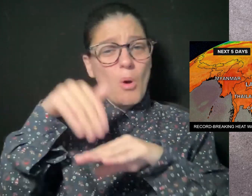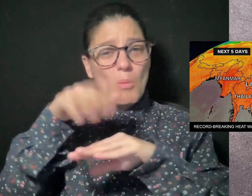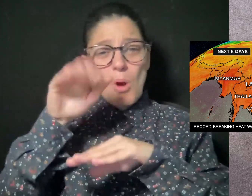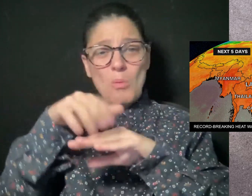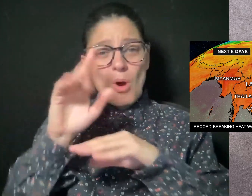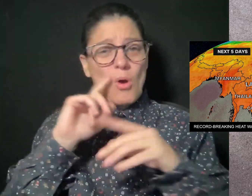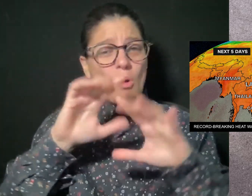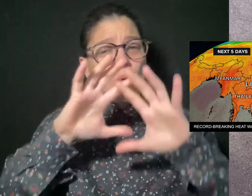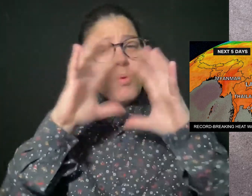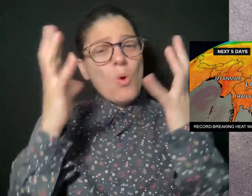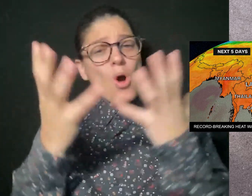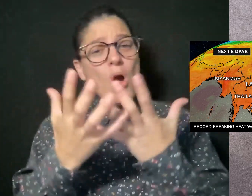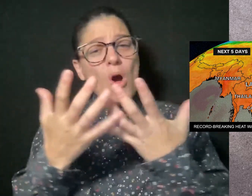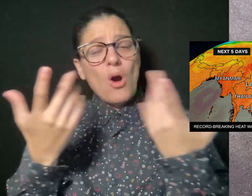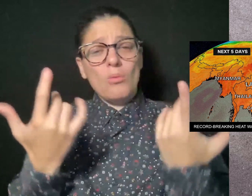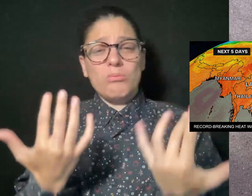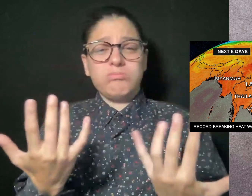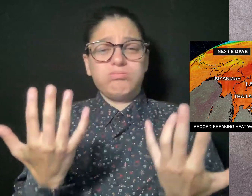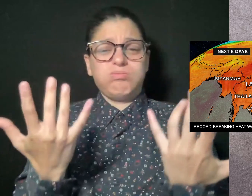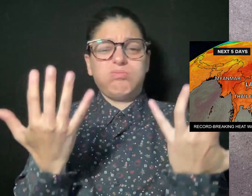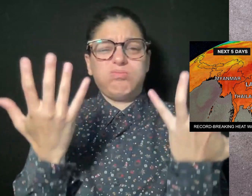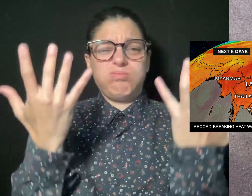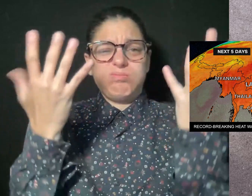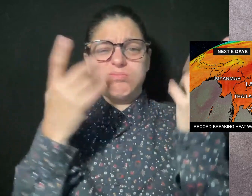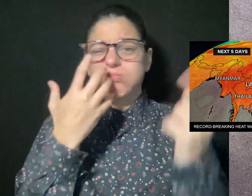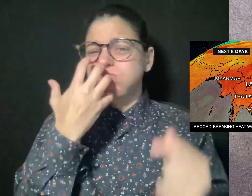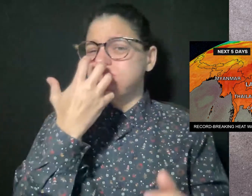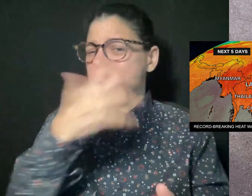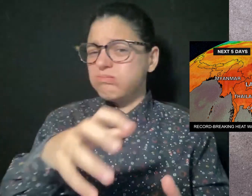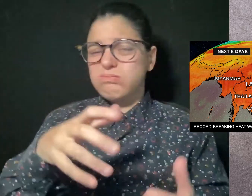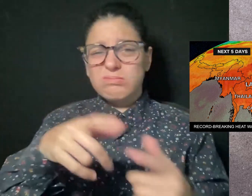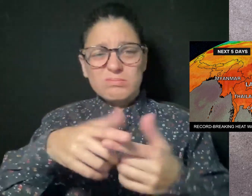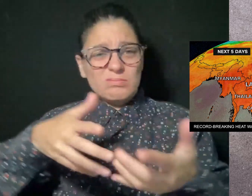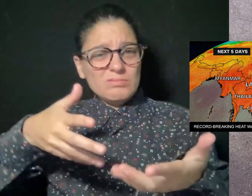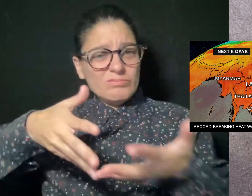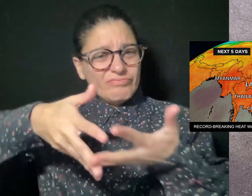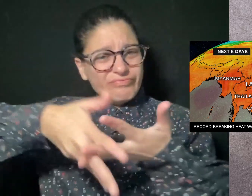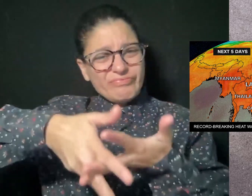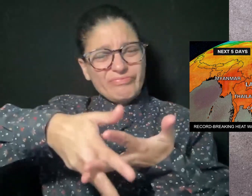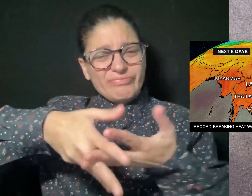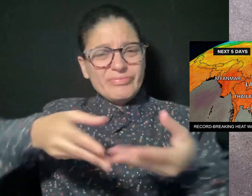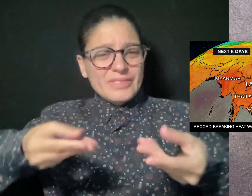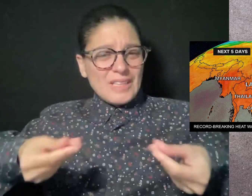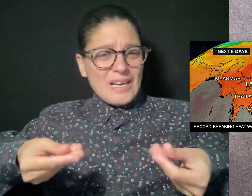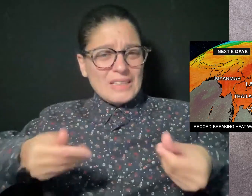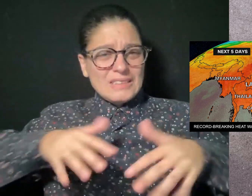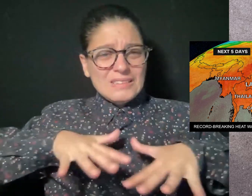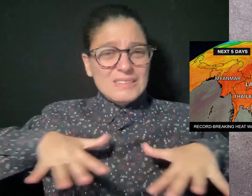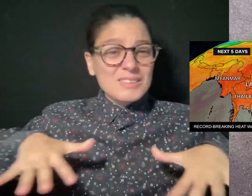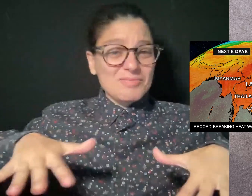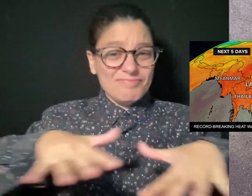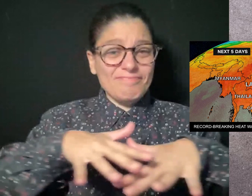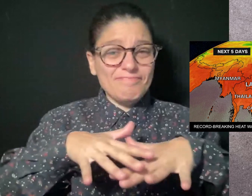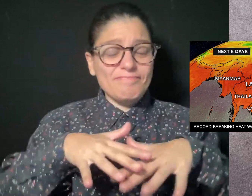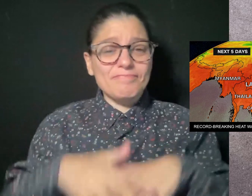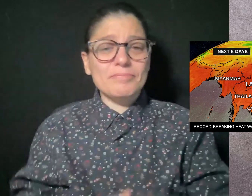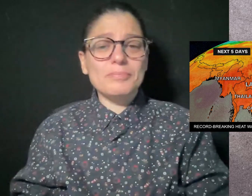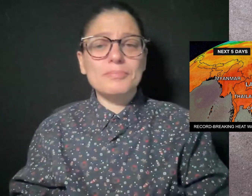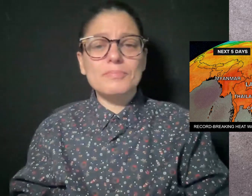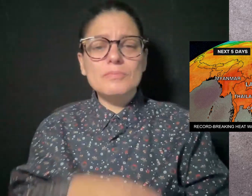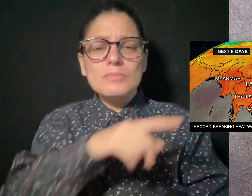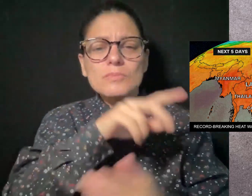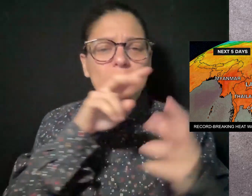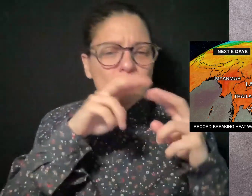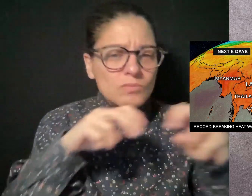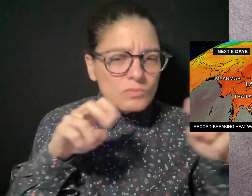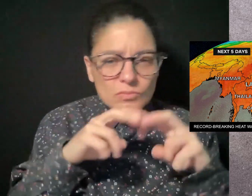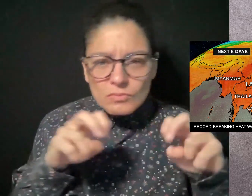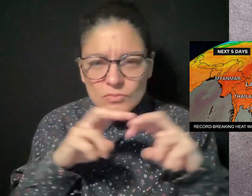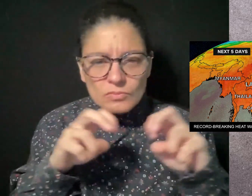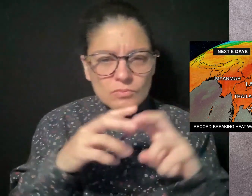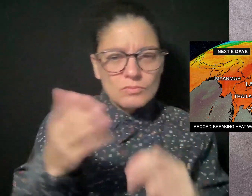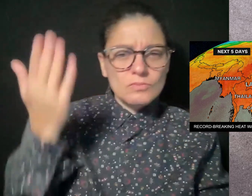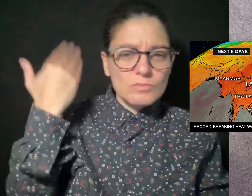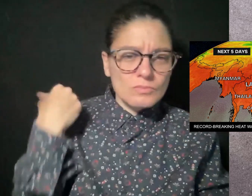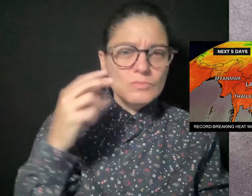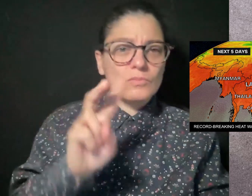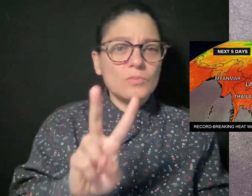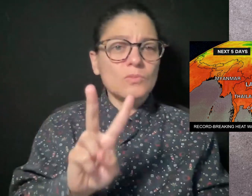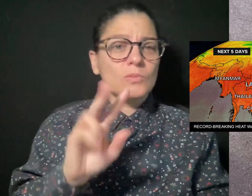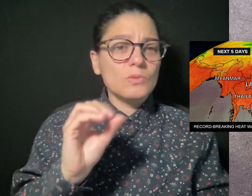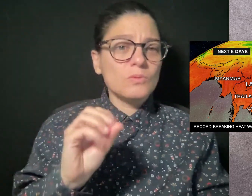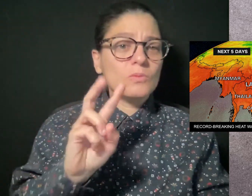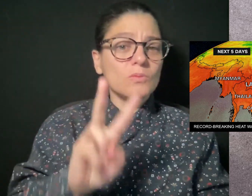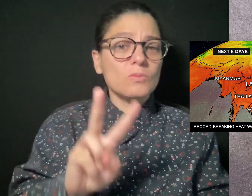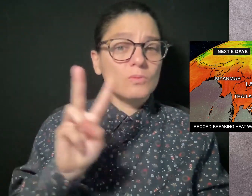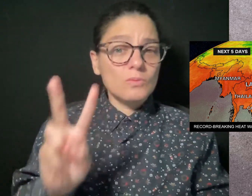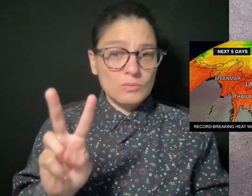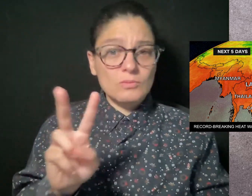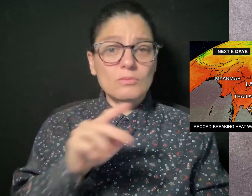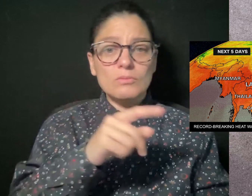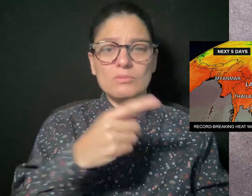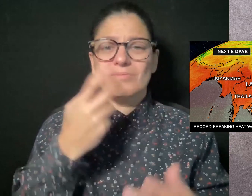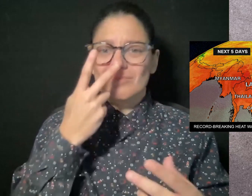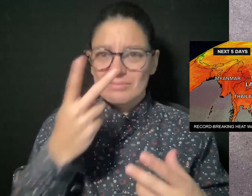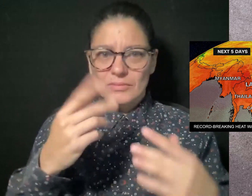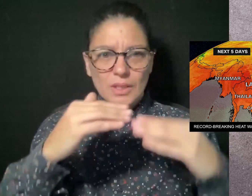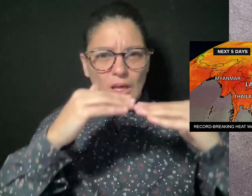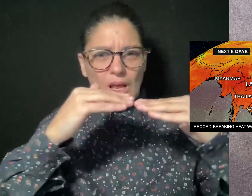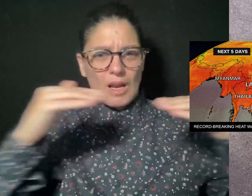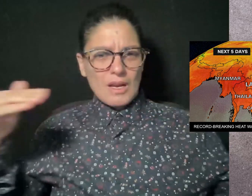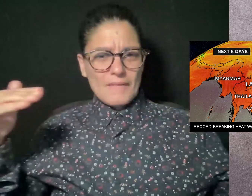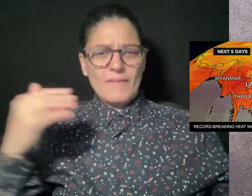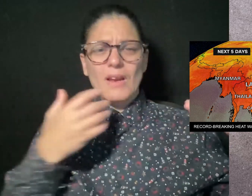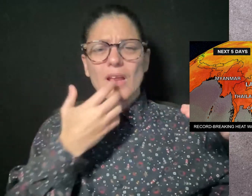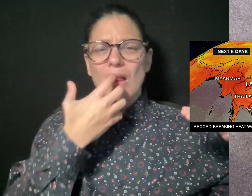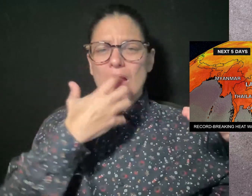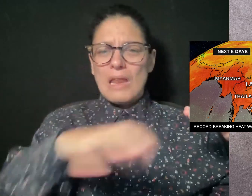world continues to burn fossil fuels their 2002 research found that dangerous levels